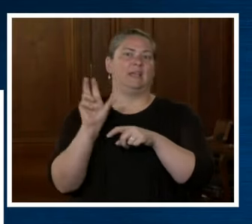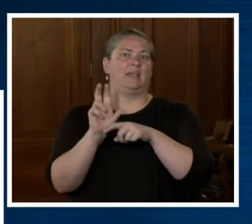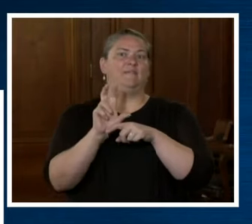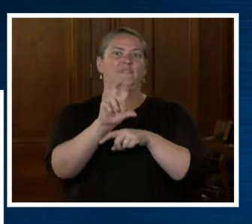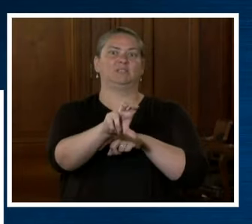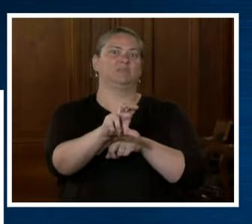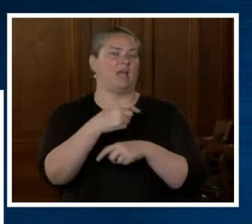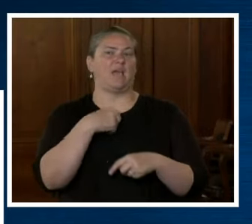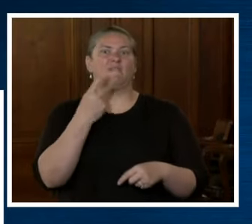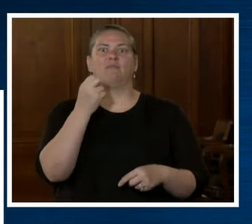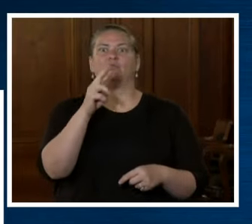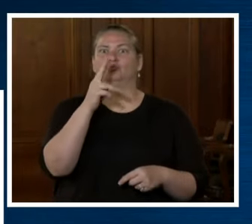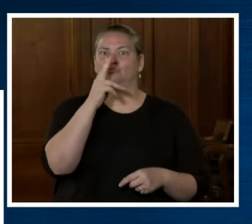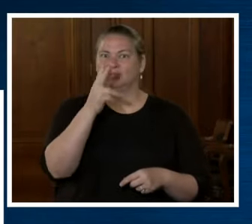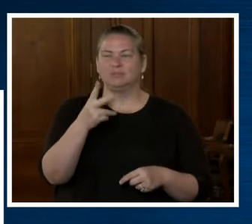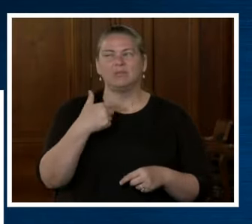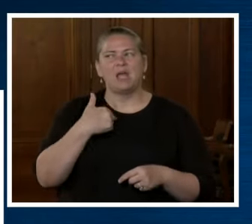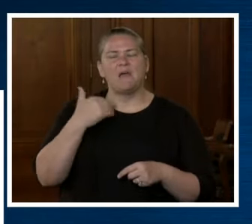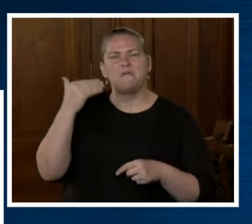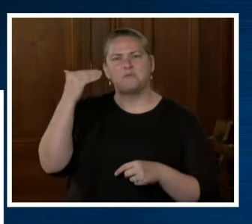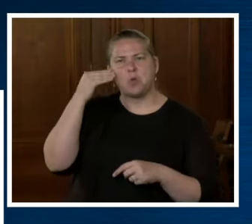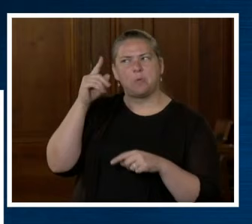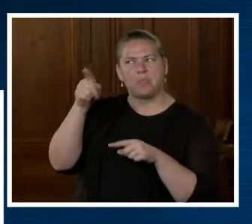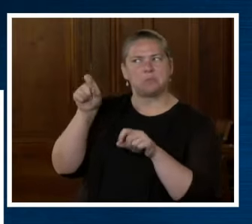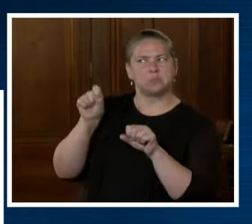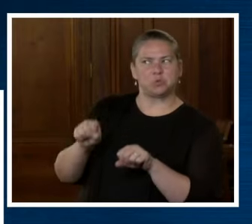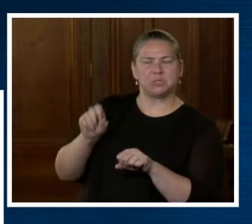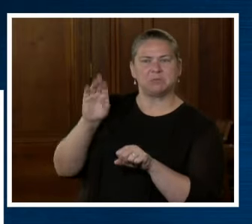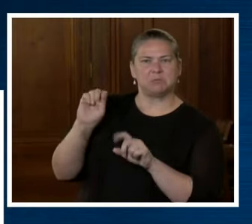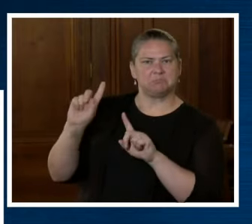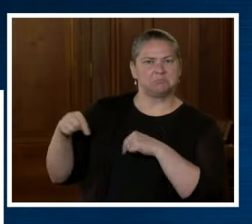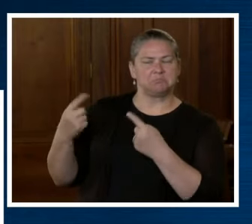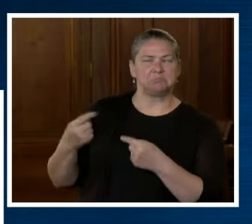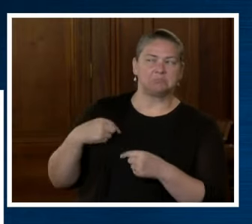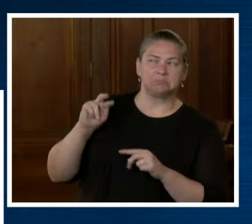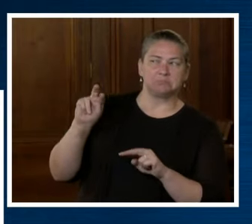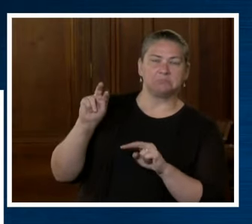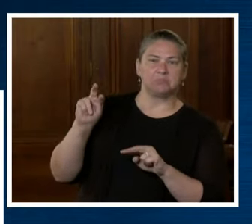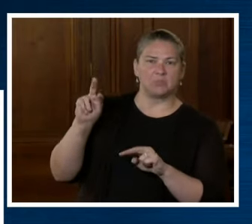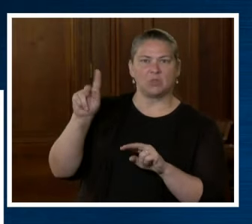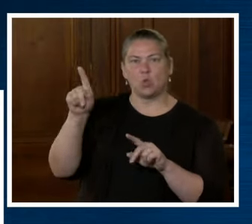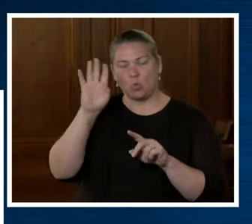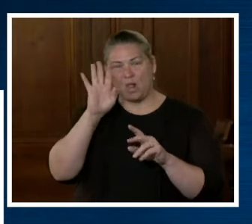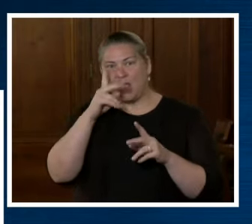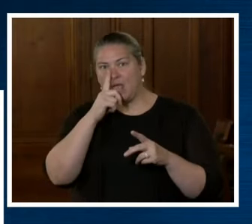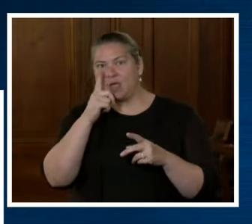WEALTH, TO PROVIDE MORE OPPORTUNITY, MORE EQUITY, AND I BELIEVE IT AT LEAST PRESENTS THE